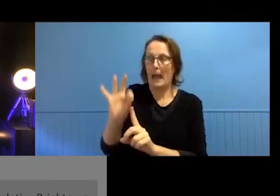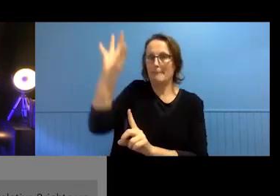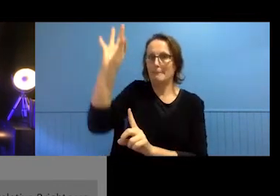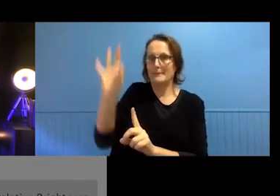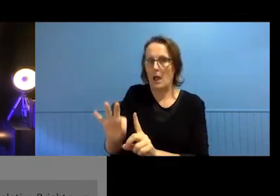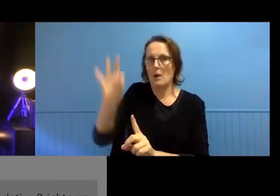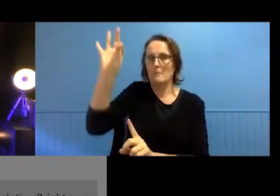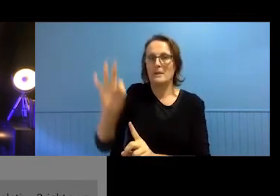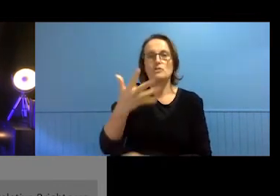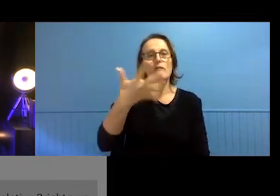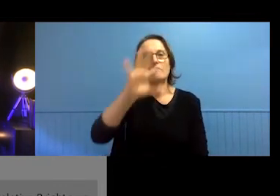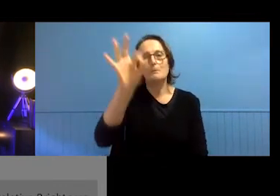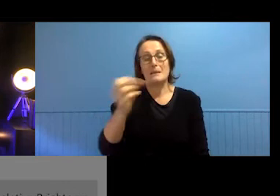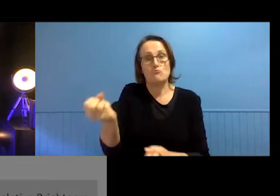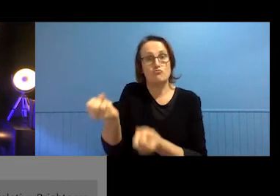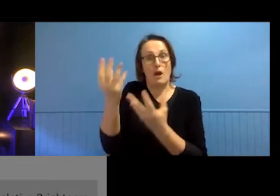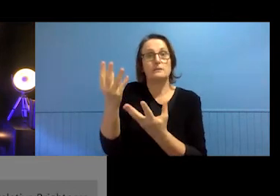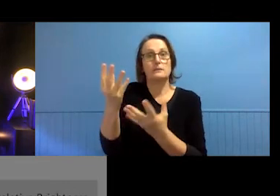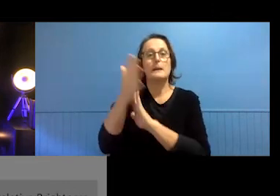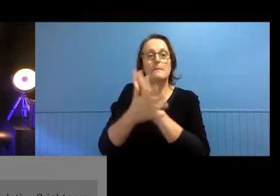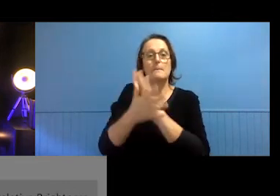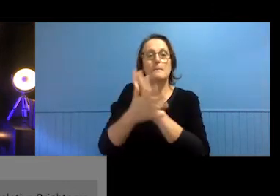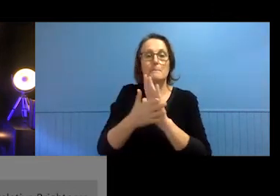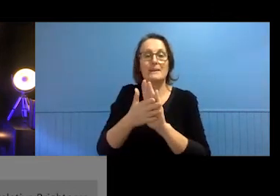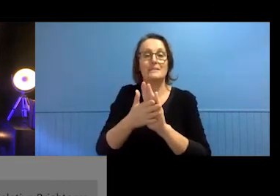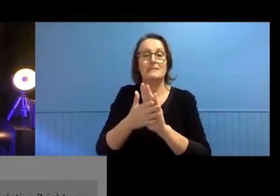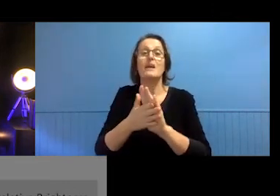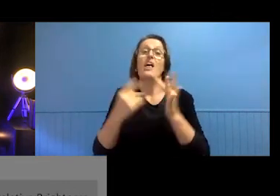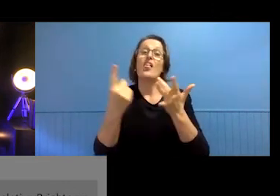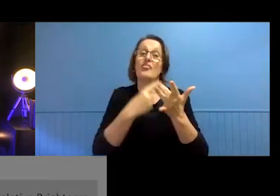50%, then our fill-light, which is the second light, this will be on a